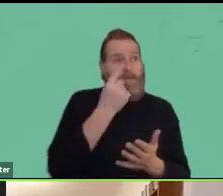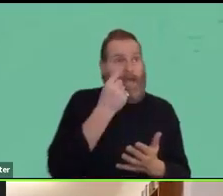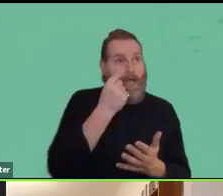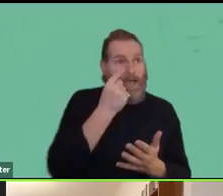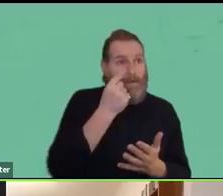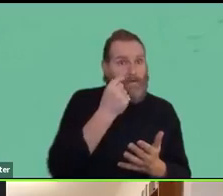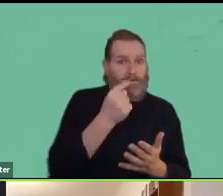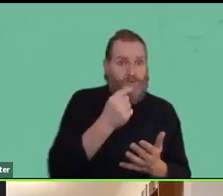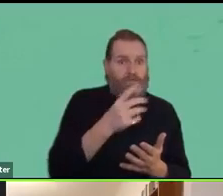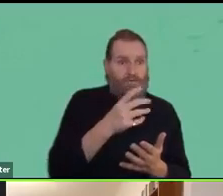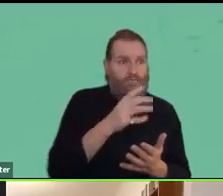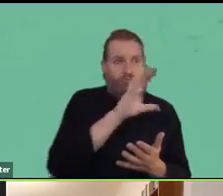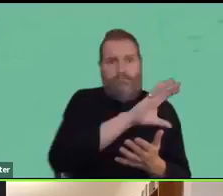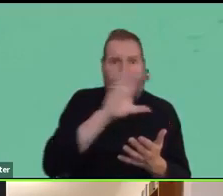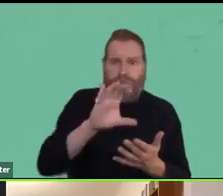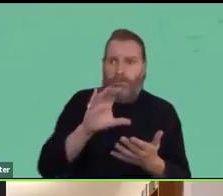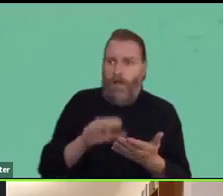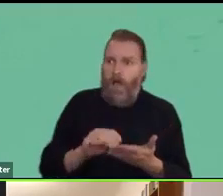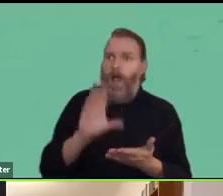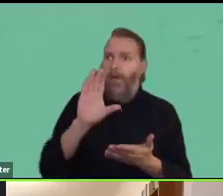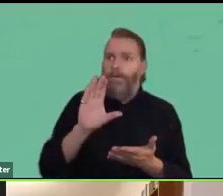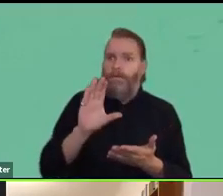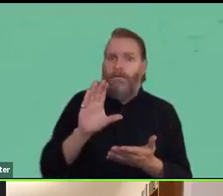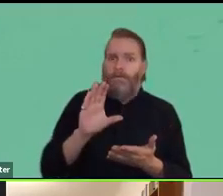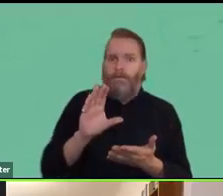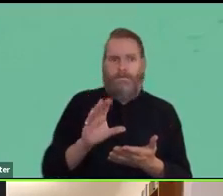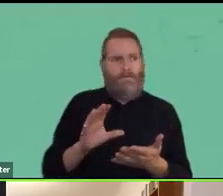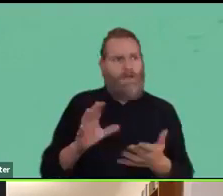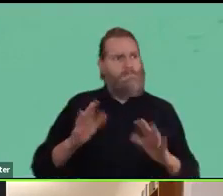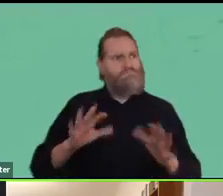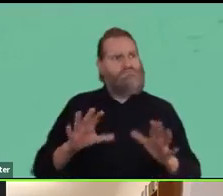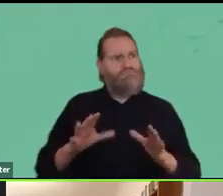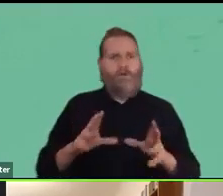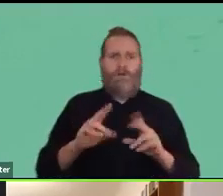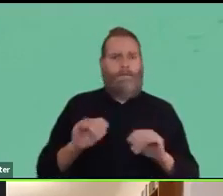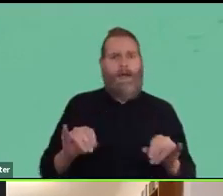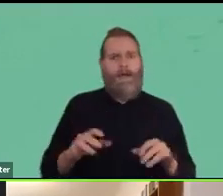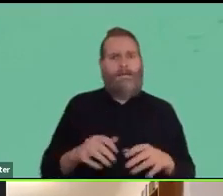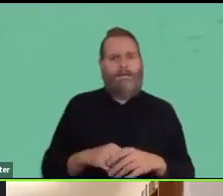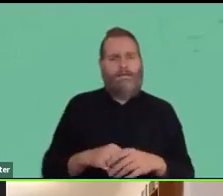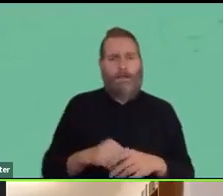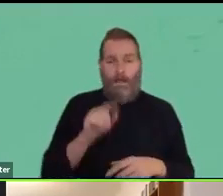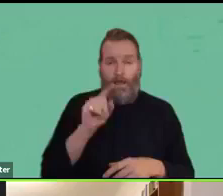is fairly modest and it is a lot more modest than the £16 billion that the government voted to put